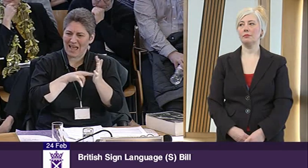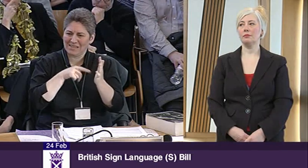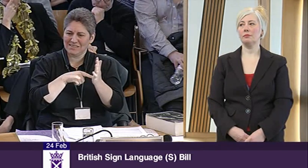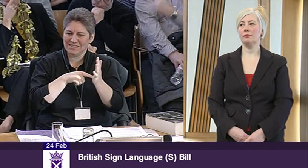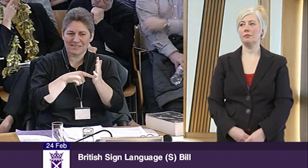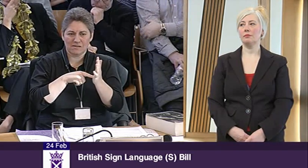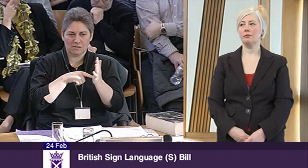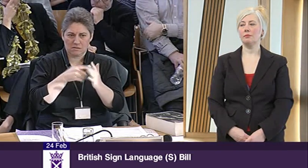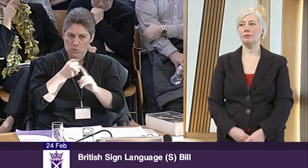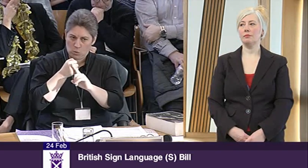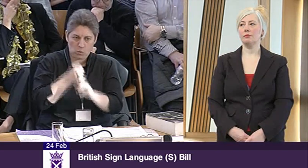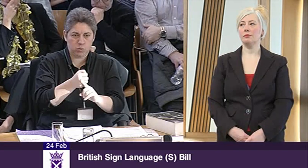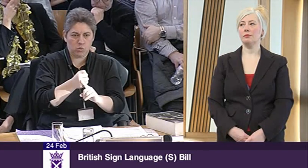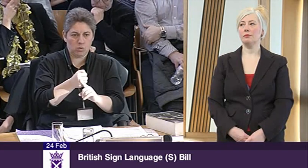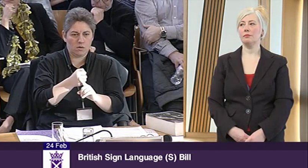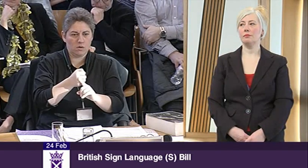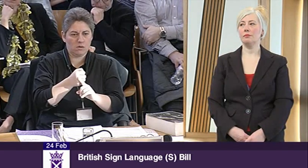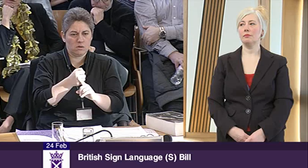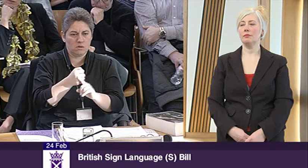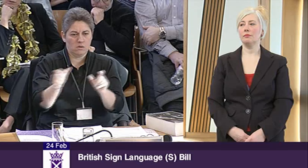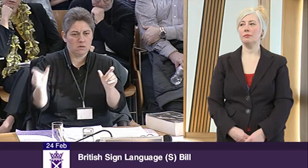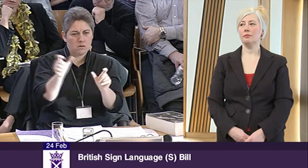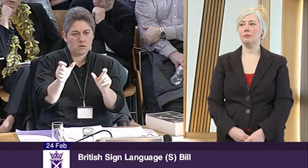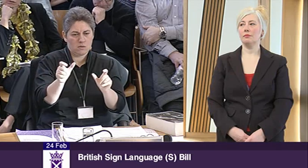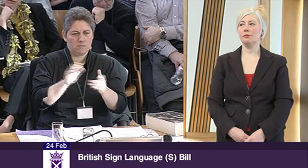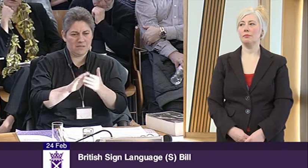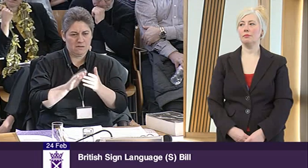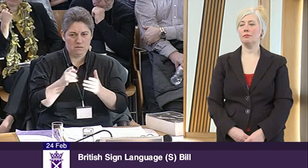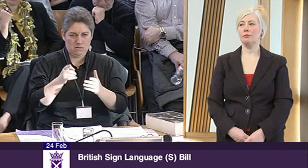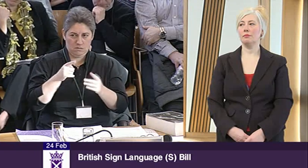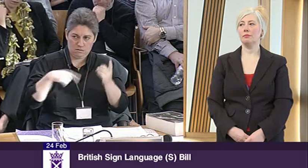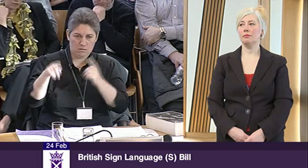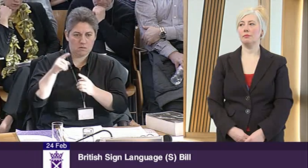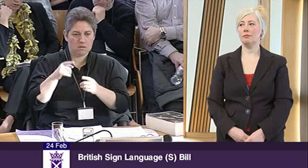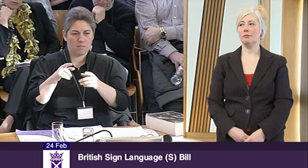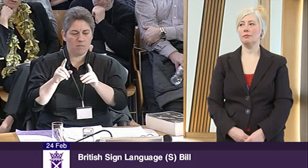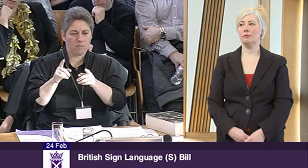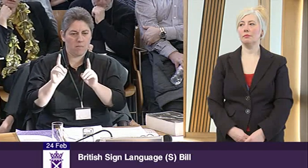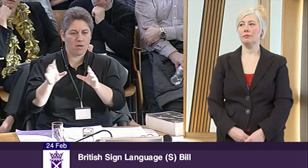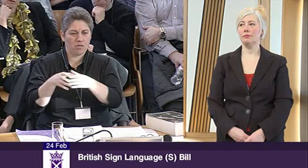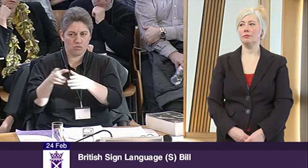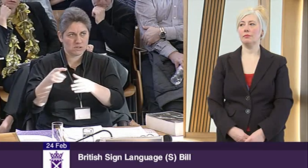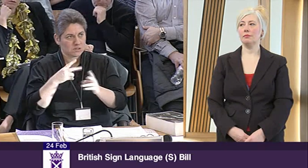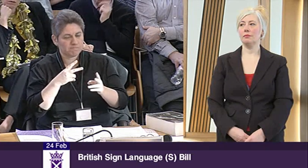national plan will hopefully make statements of intent with some sort of force behind them,